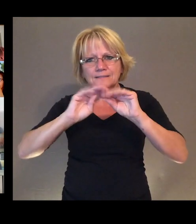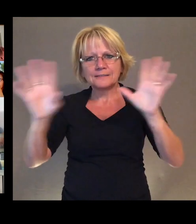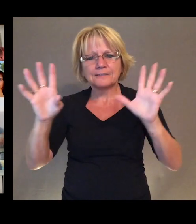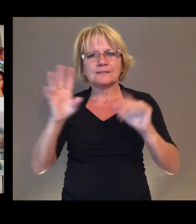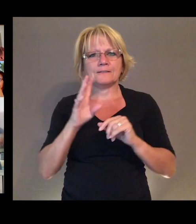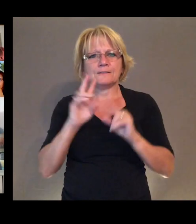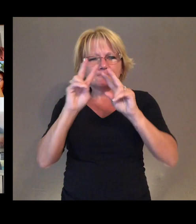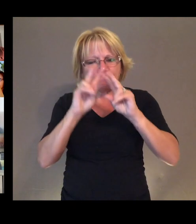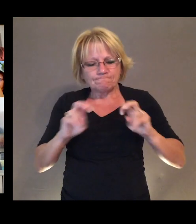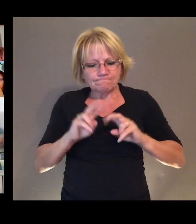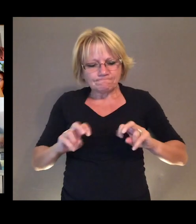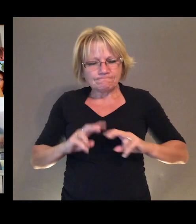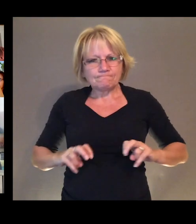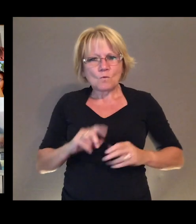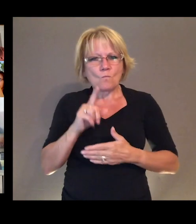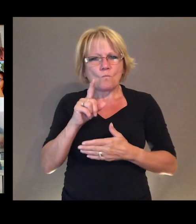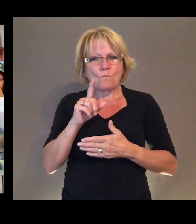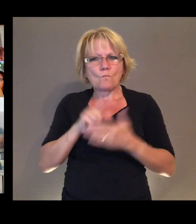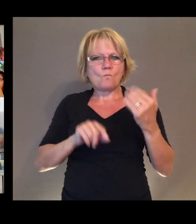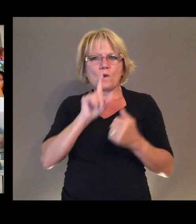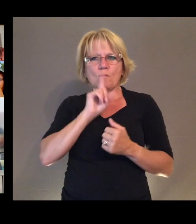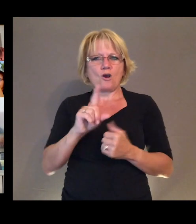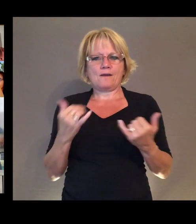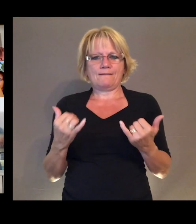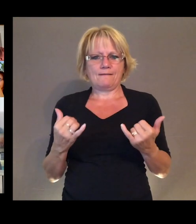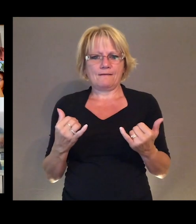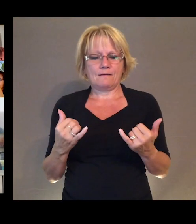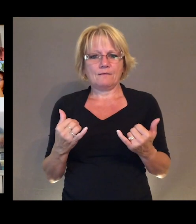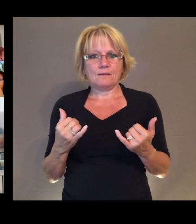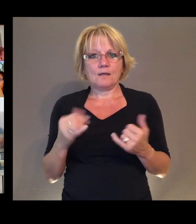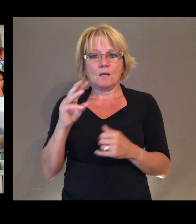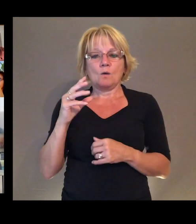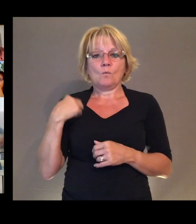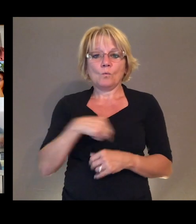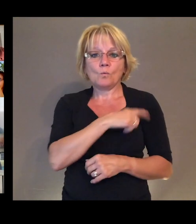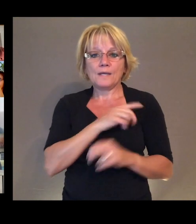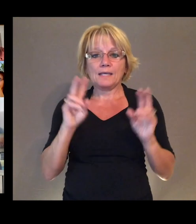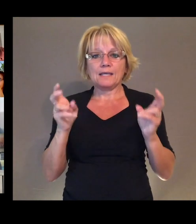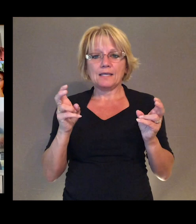A realistic understanding of it and hear what I say we, I'm mostly talking to white people, you know, fellow white people,